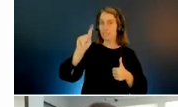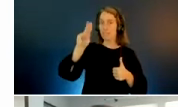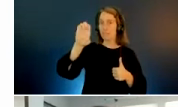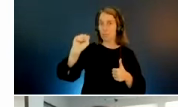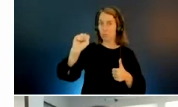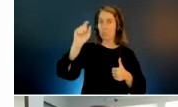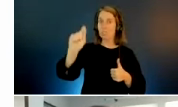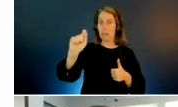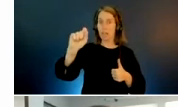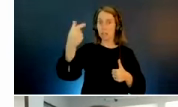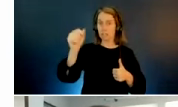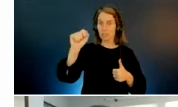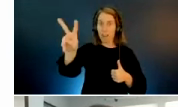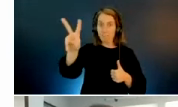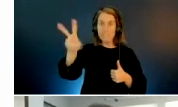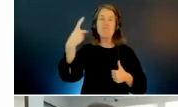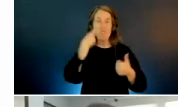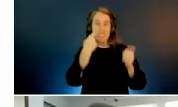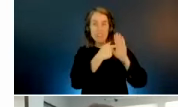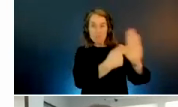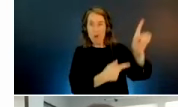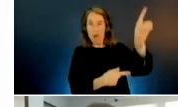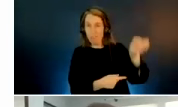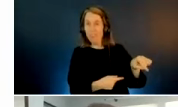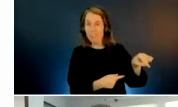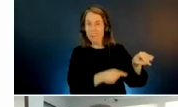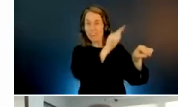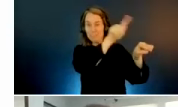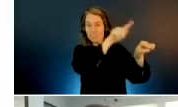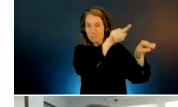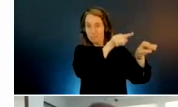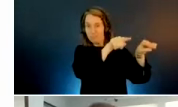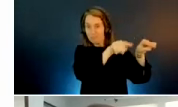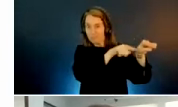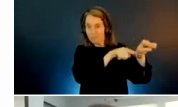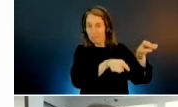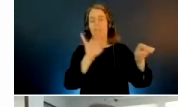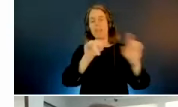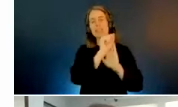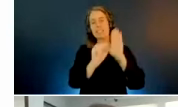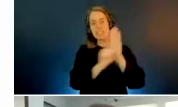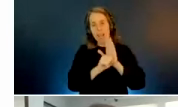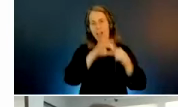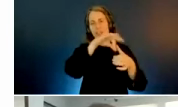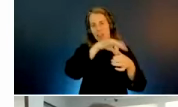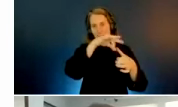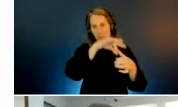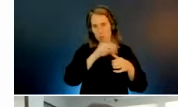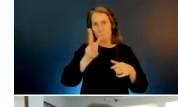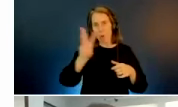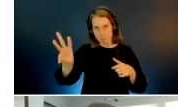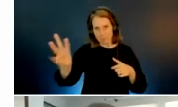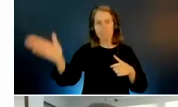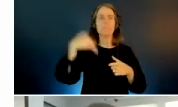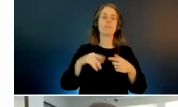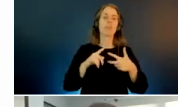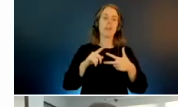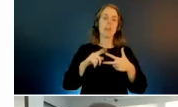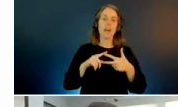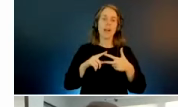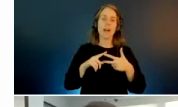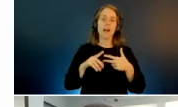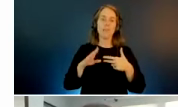um state election website the counties have their own websites um and have some you know particular